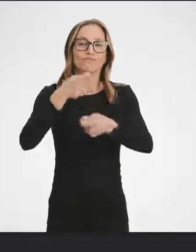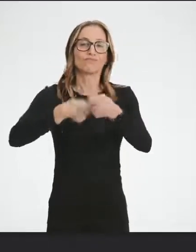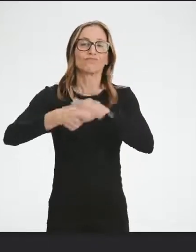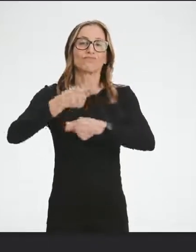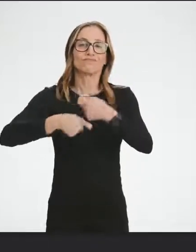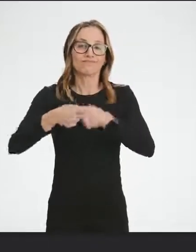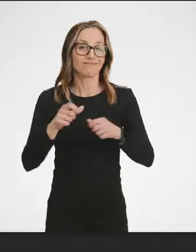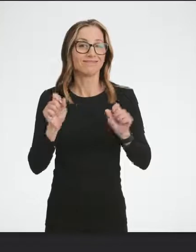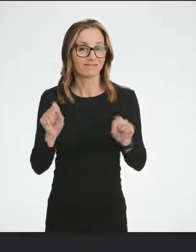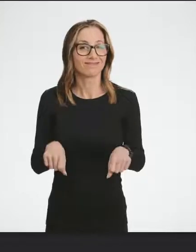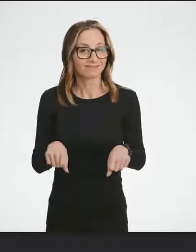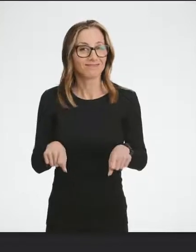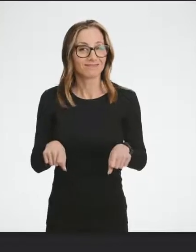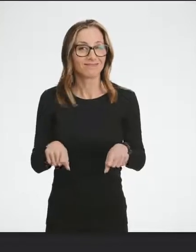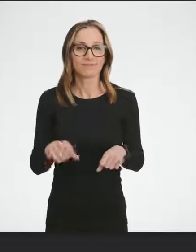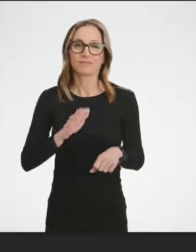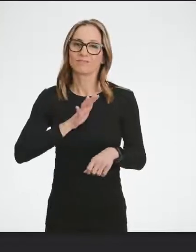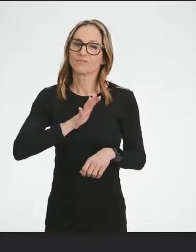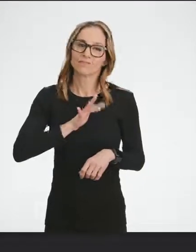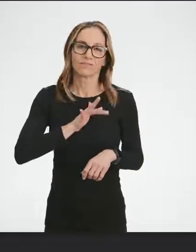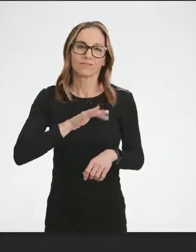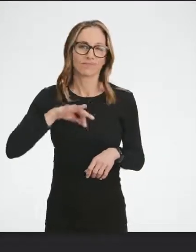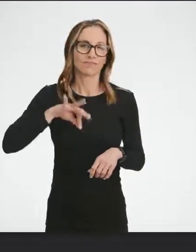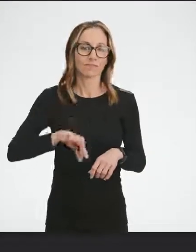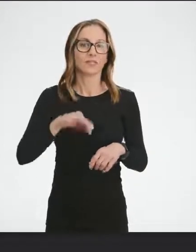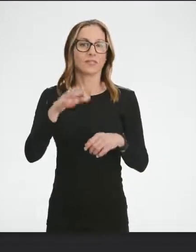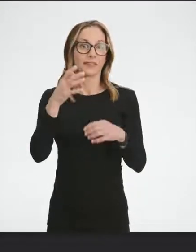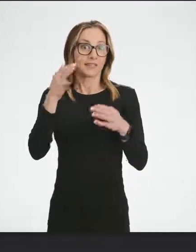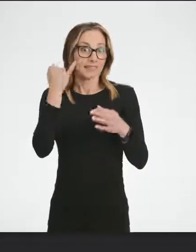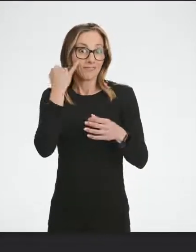This is really useful when handling important behaviors like setting the launch state of